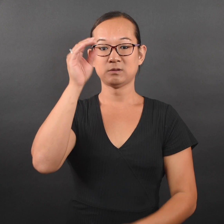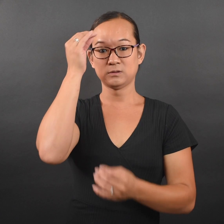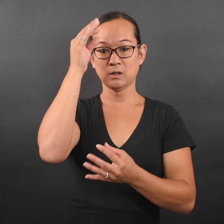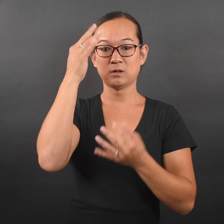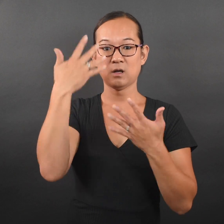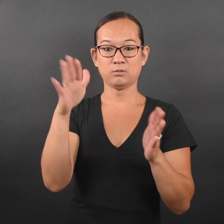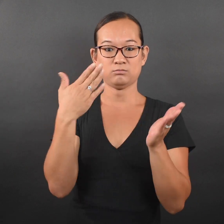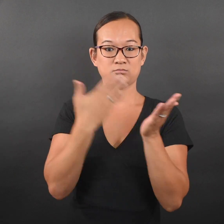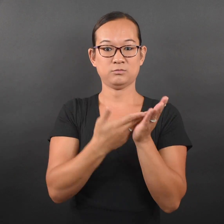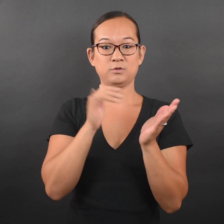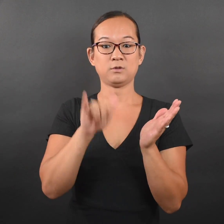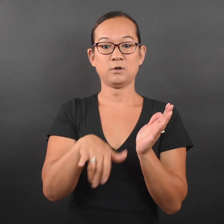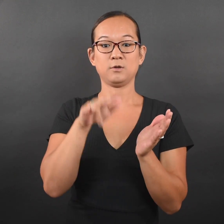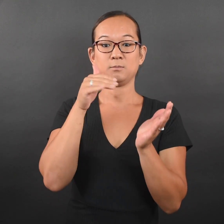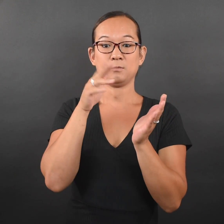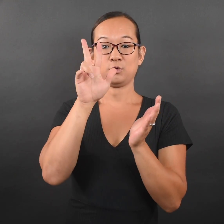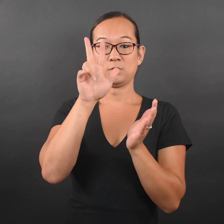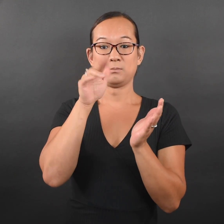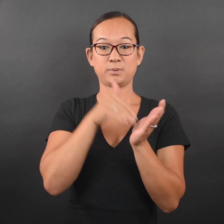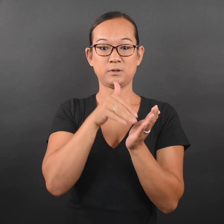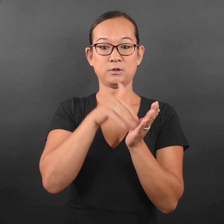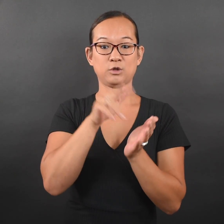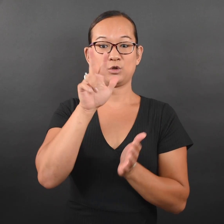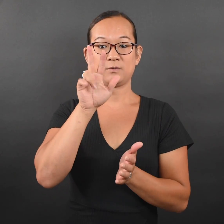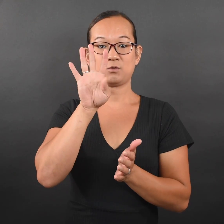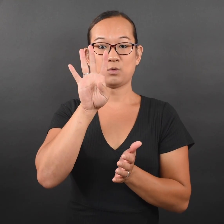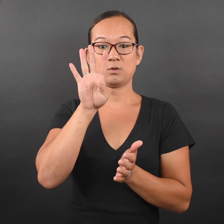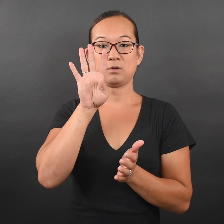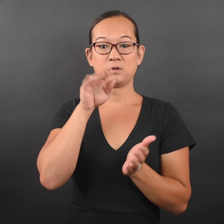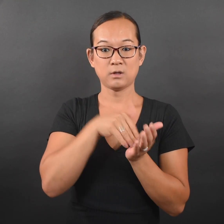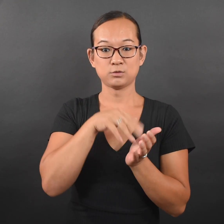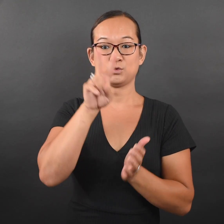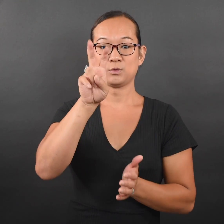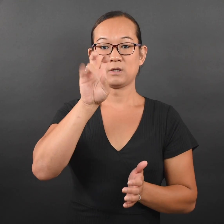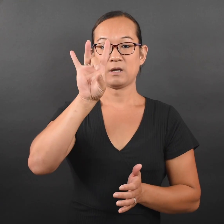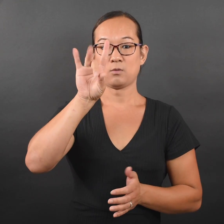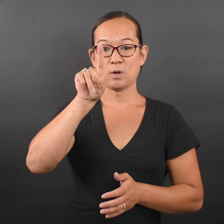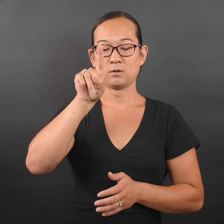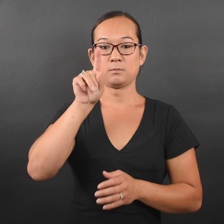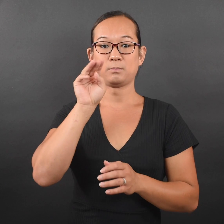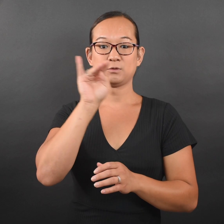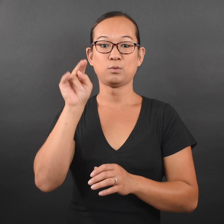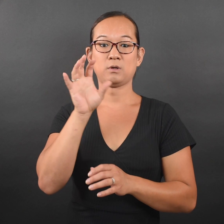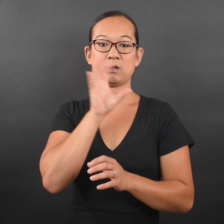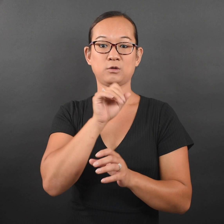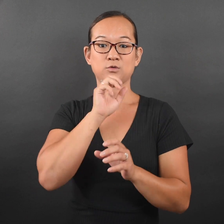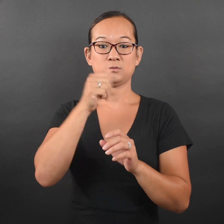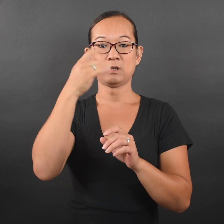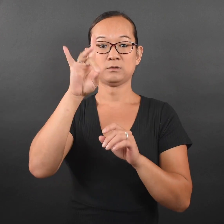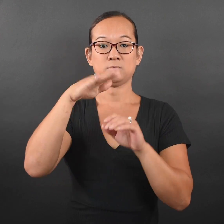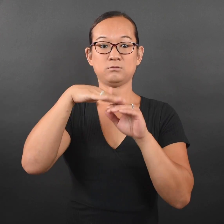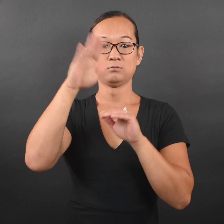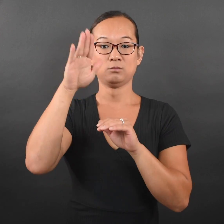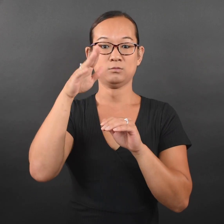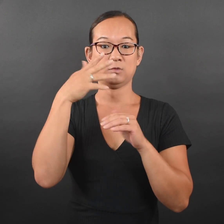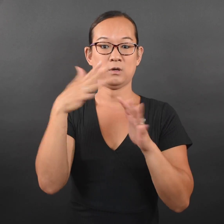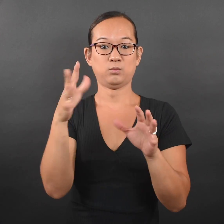CDC data shows that 3,034,281 Minnesotans age 18 years and older